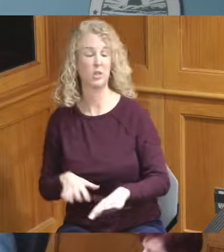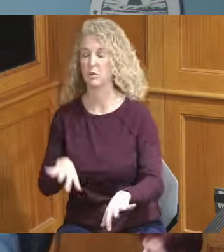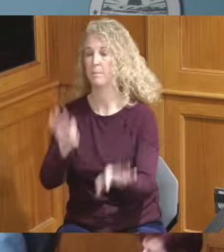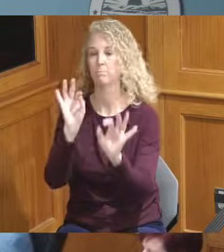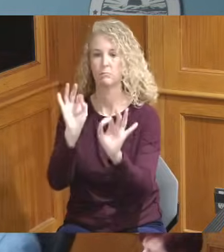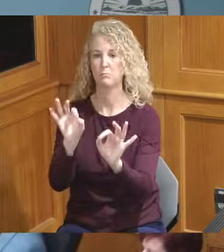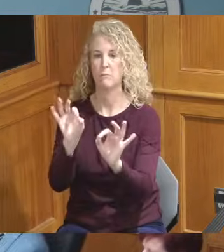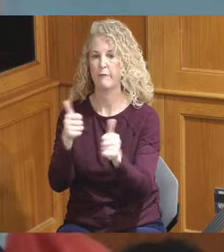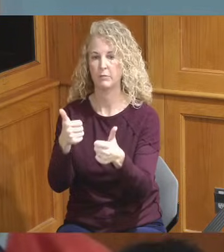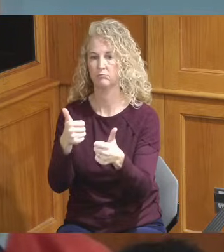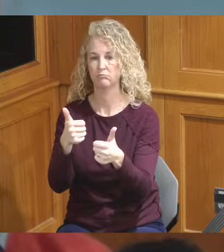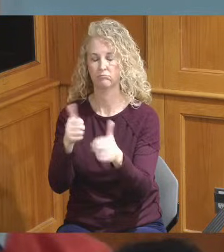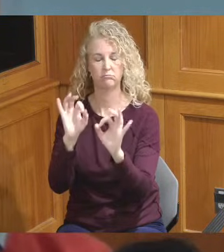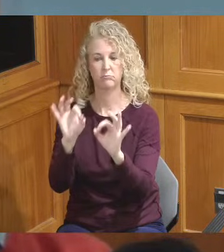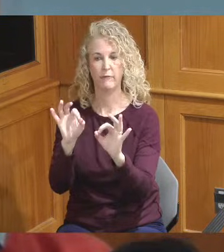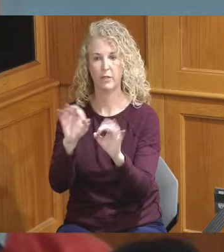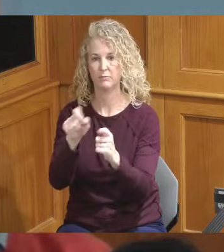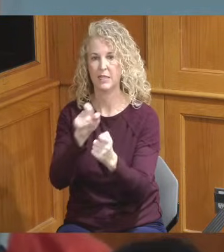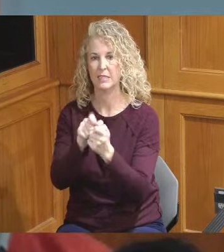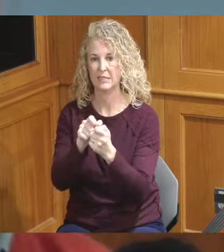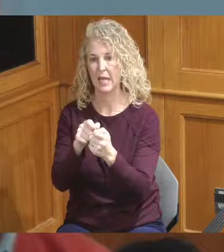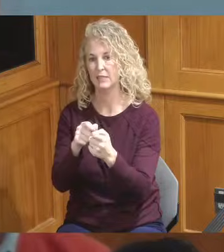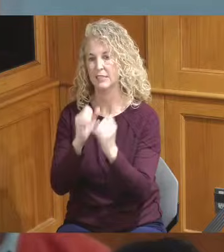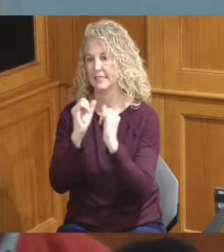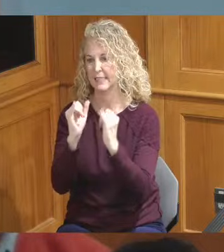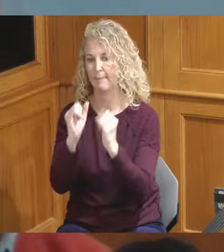you did a great job explaining it. It's exactly how I would have explained it. first of all,